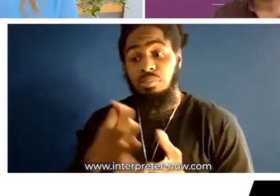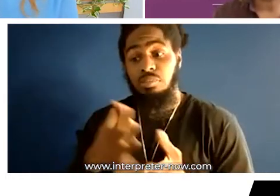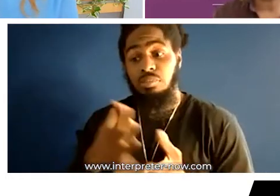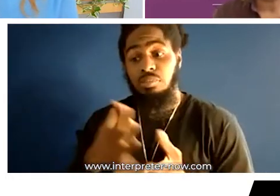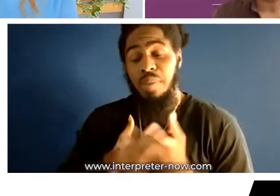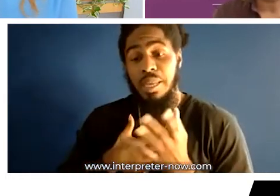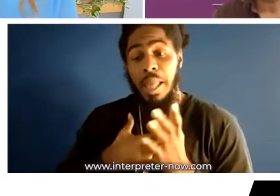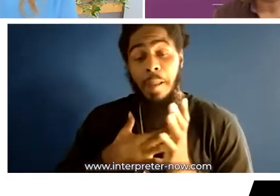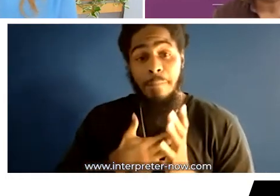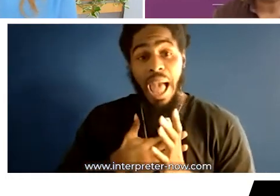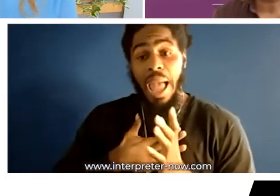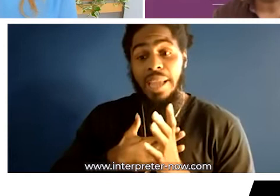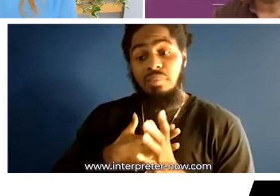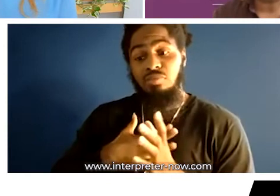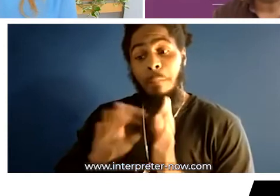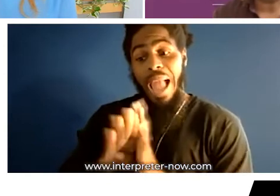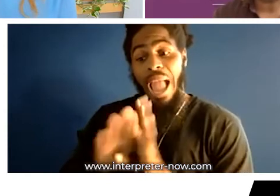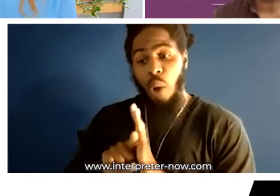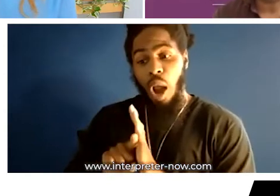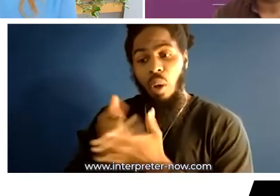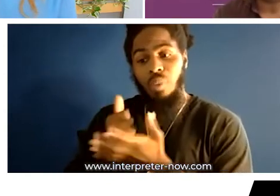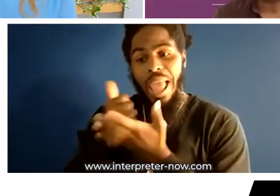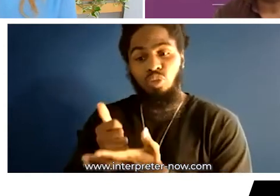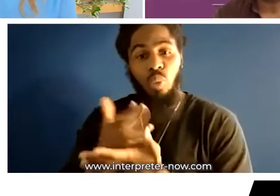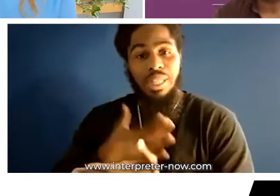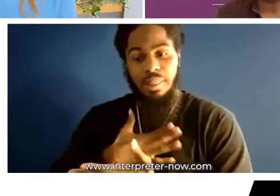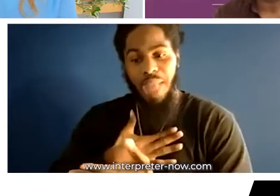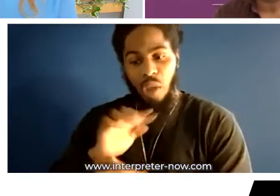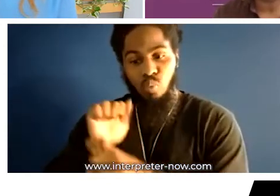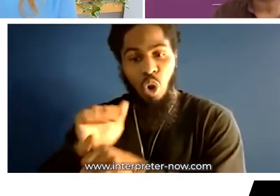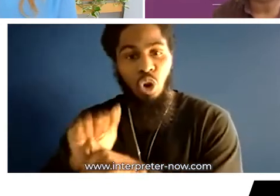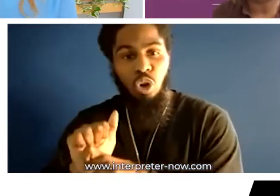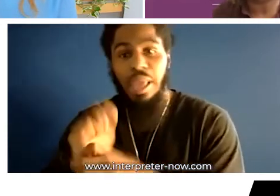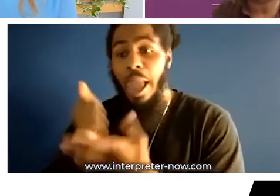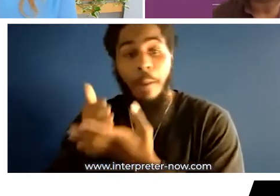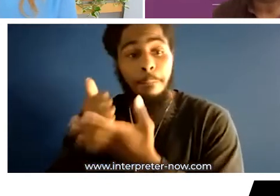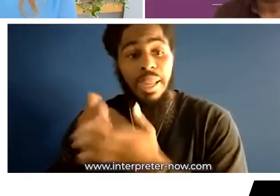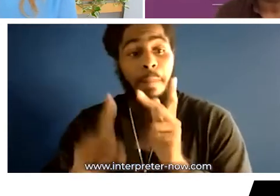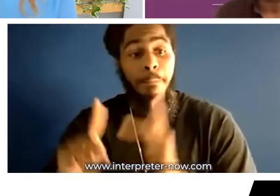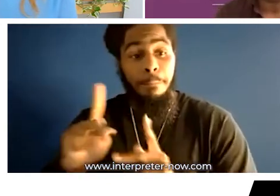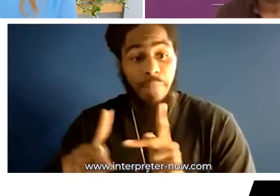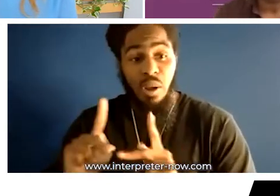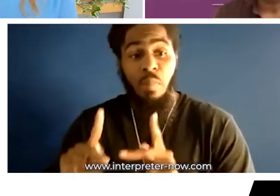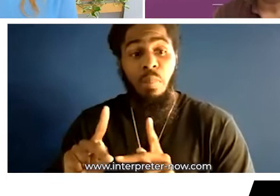every single day because it's not just about helping people to understand the constructs of diversity, equity, and inclusion in theory and practice.